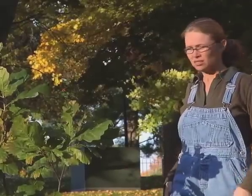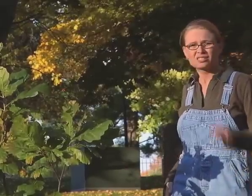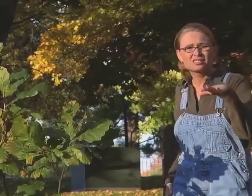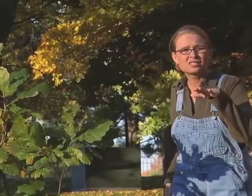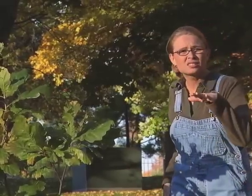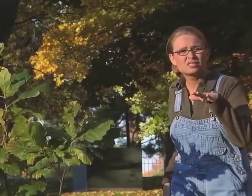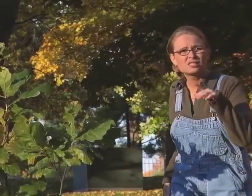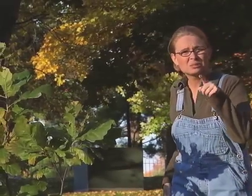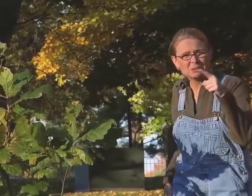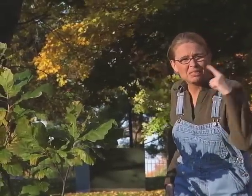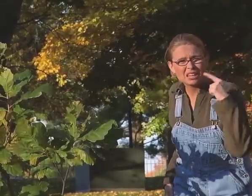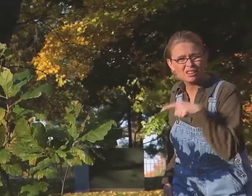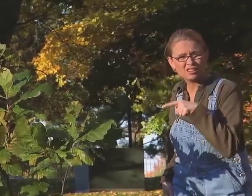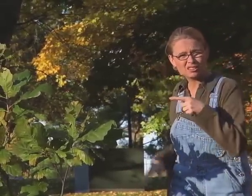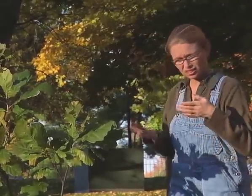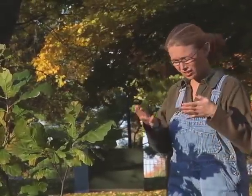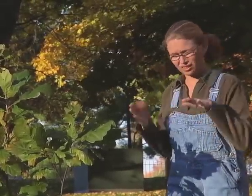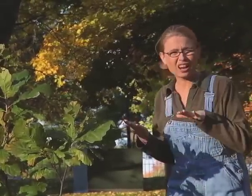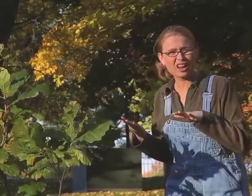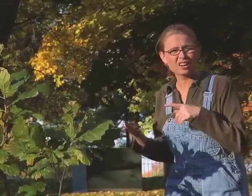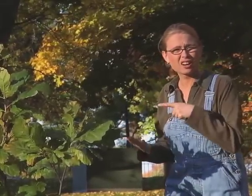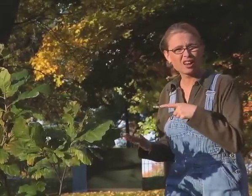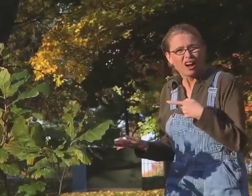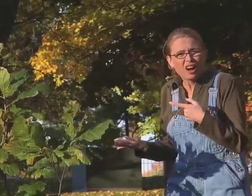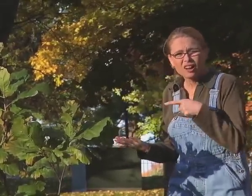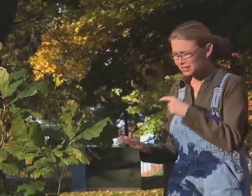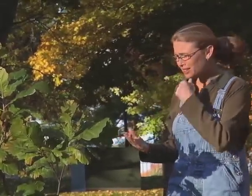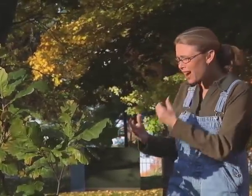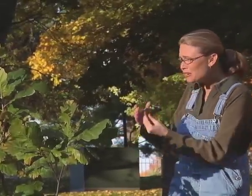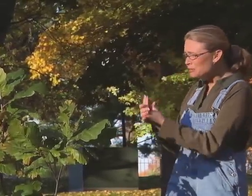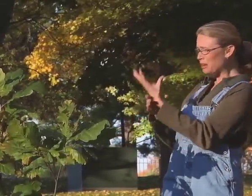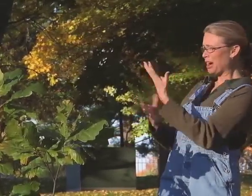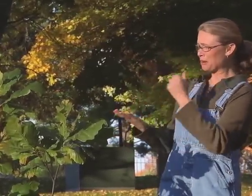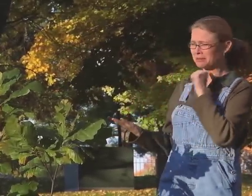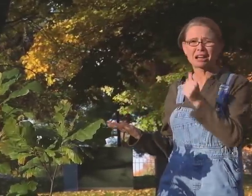DO YOU THINK IT'S ... DO YOU THINK IT'S DEAD? IT'S NOT GROWING...